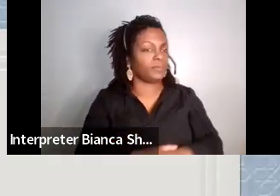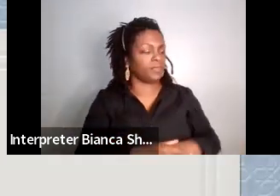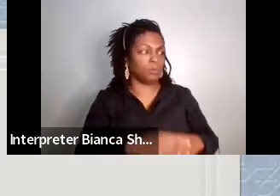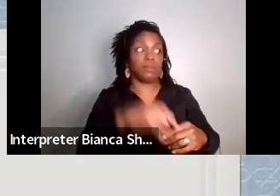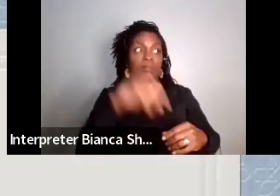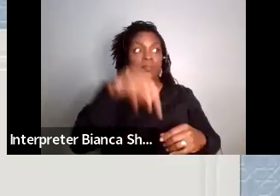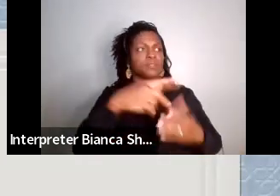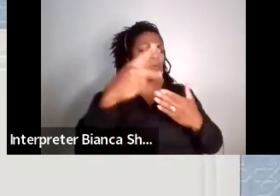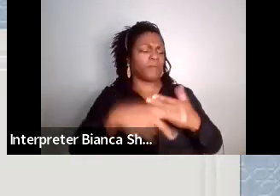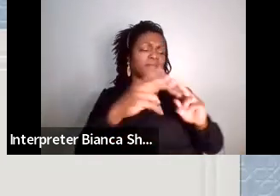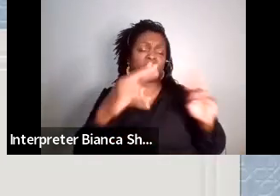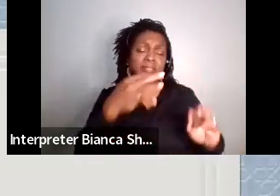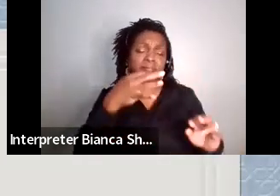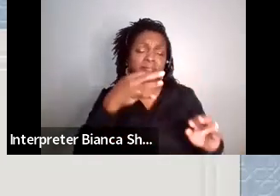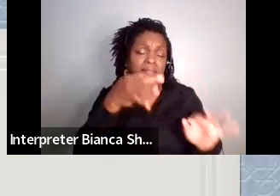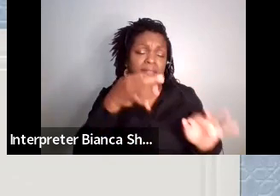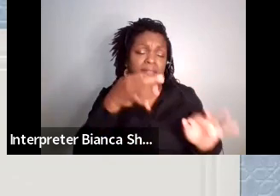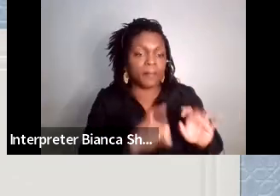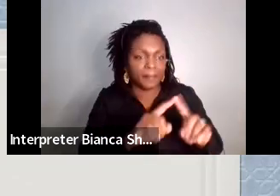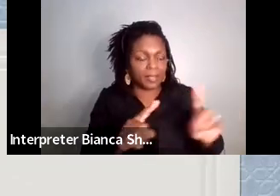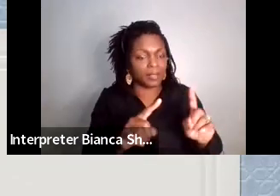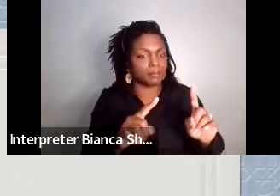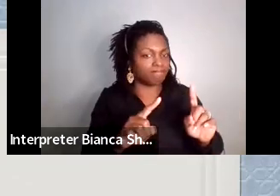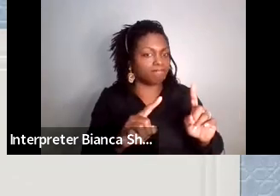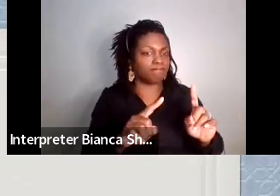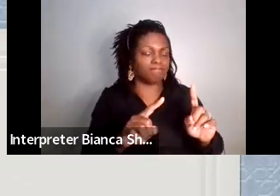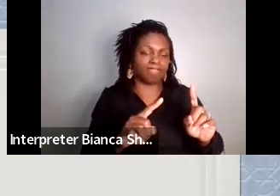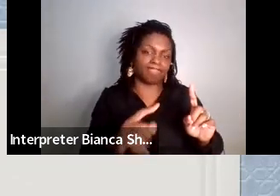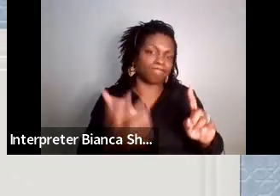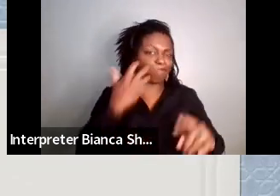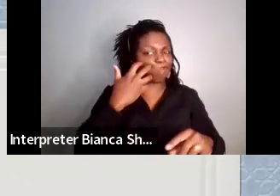We've got a family who maybe site you know seeking support emotional support.